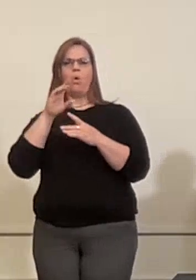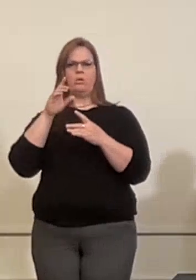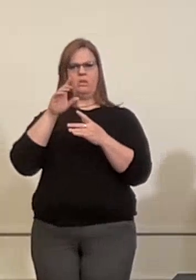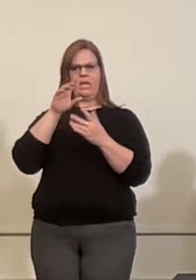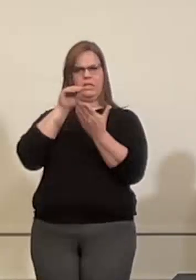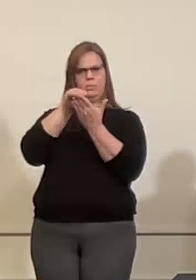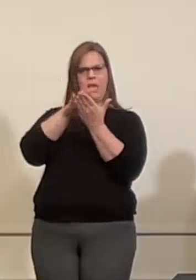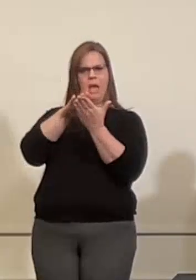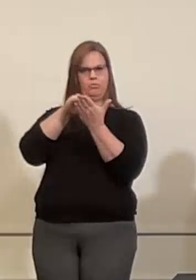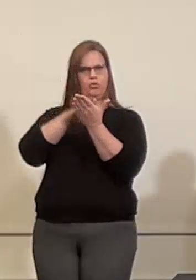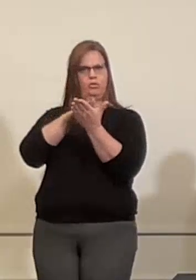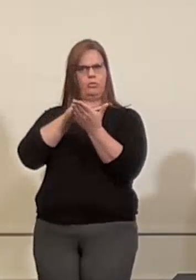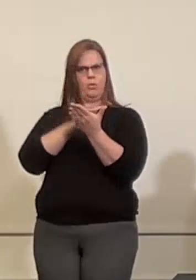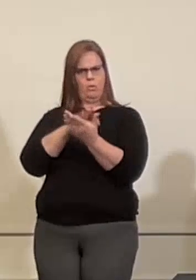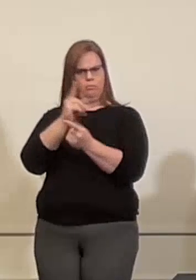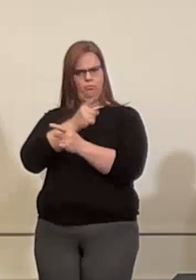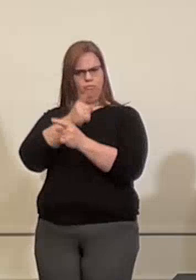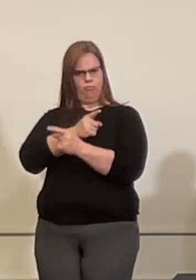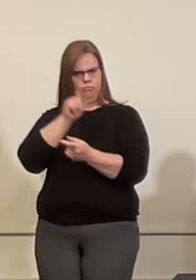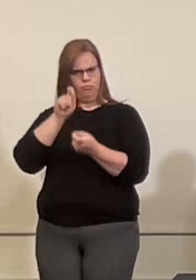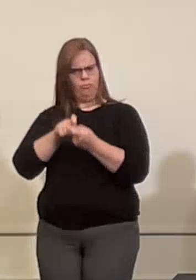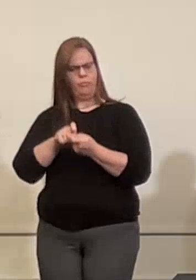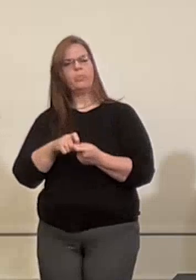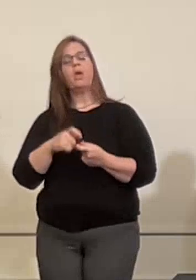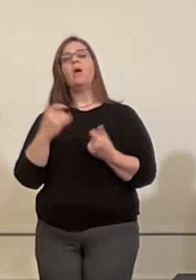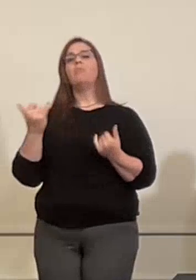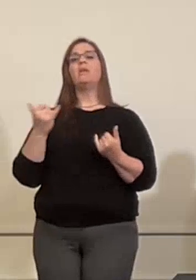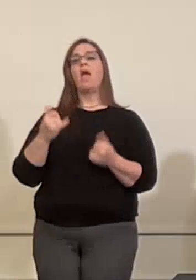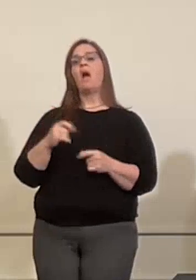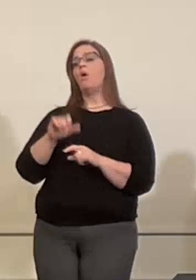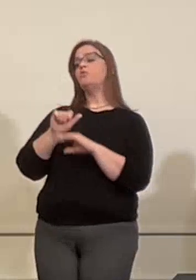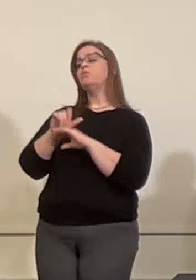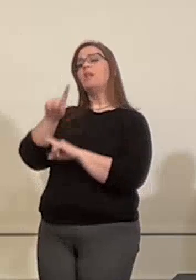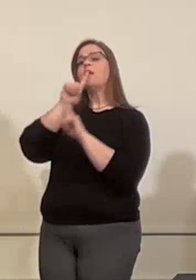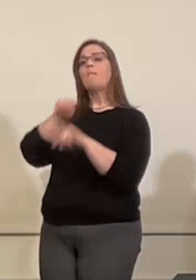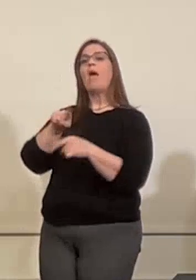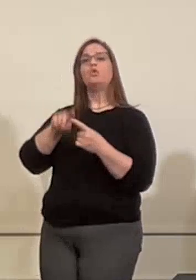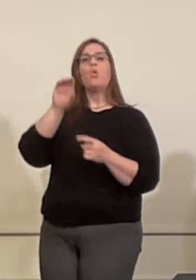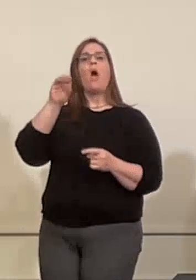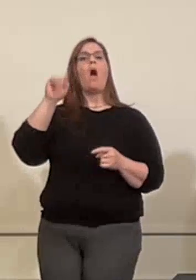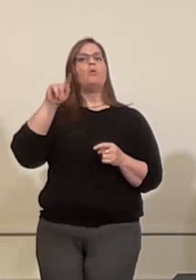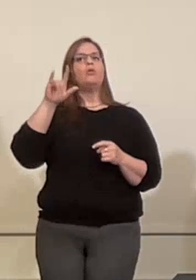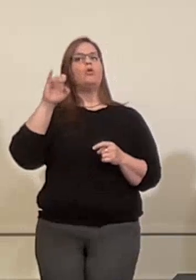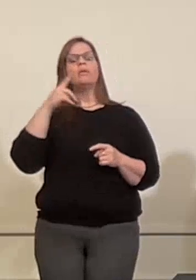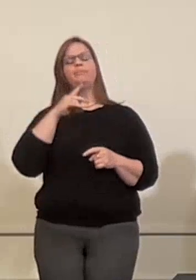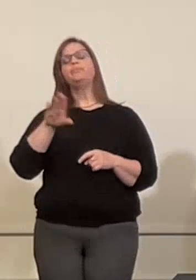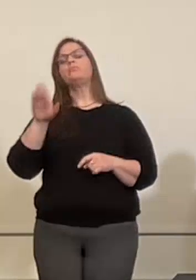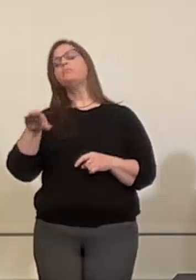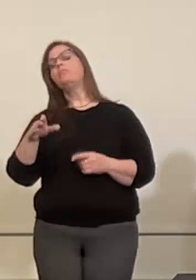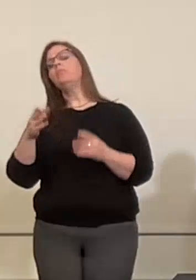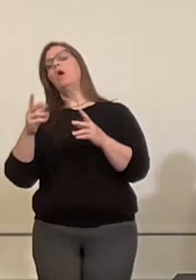But now I just send a command to Outlook to go generate an e-mail to Clint about.